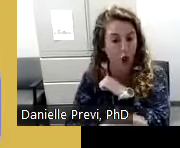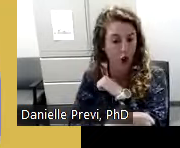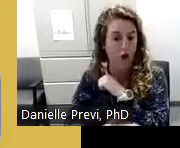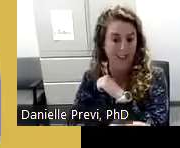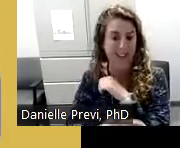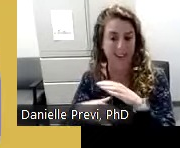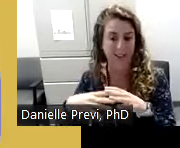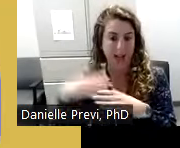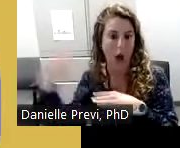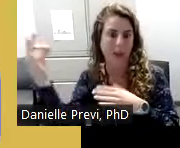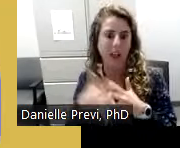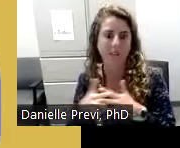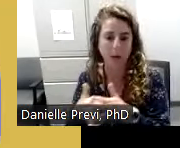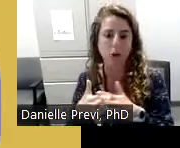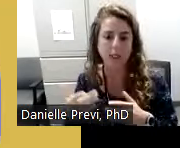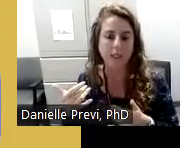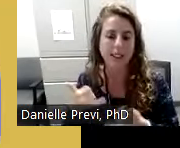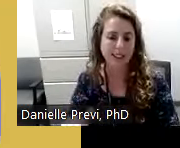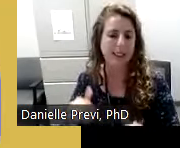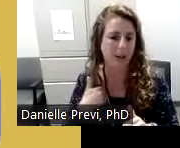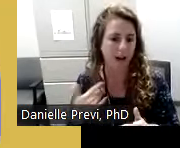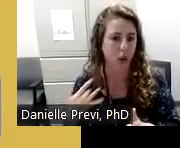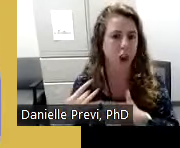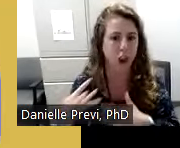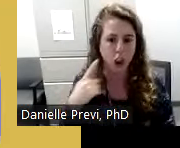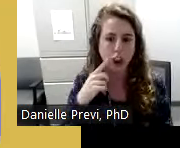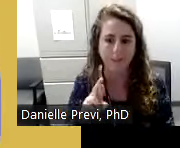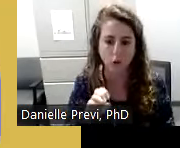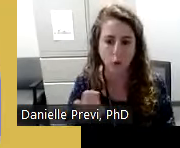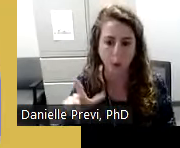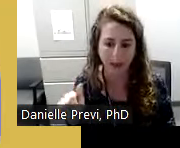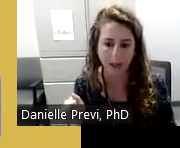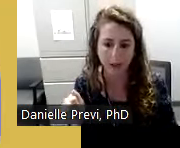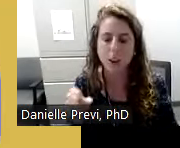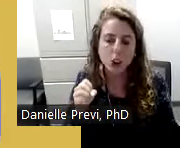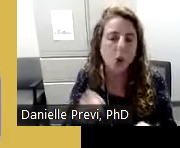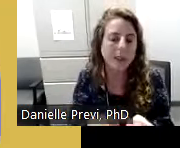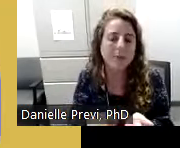that. However, in some other countries outside of the United States, you will still see concerns of